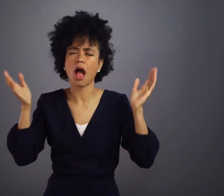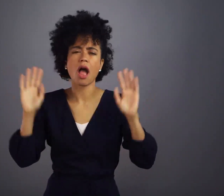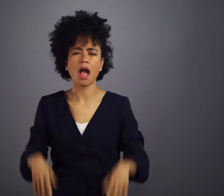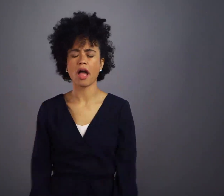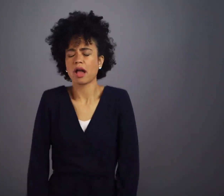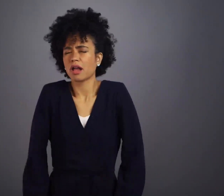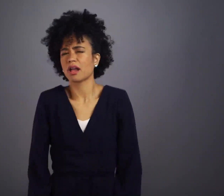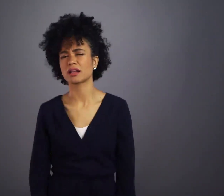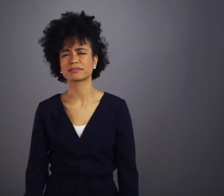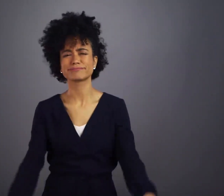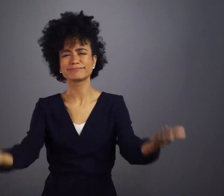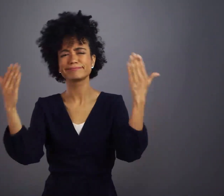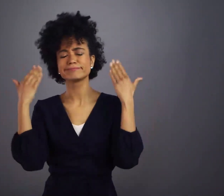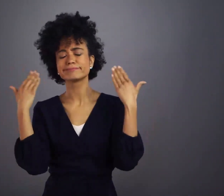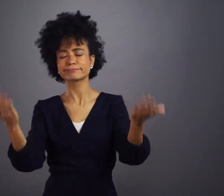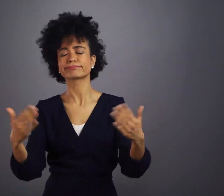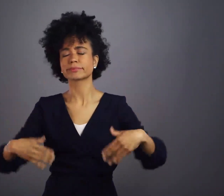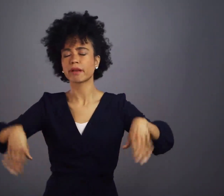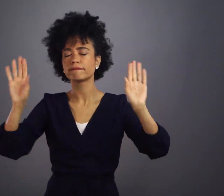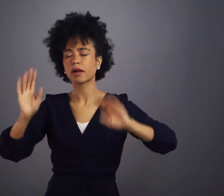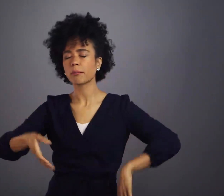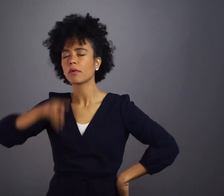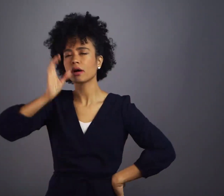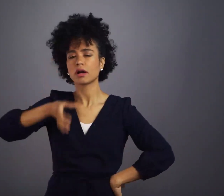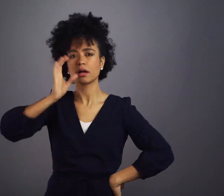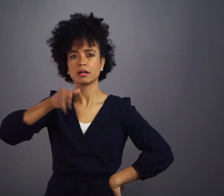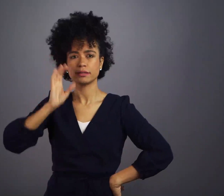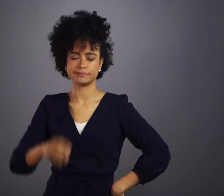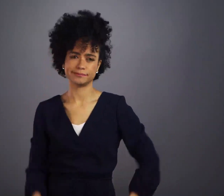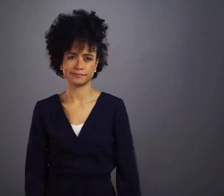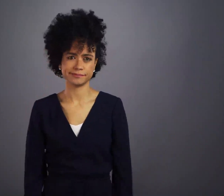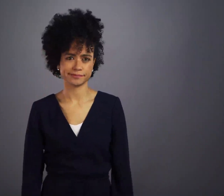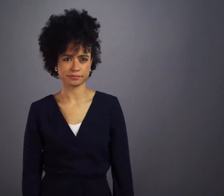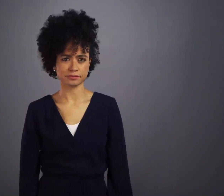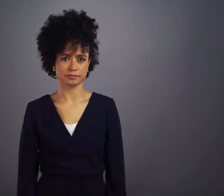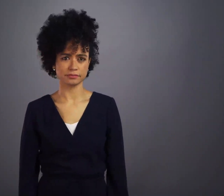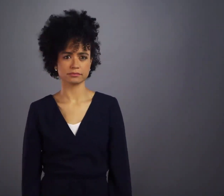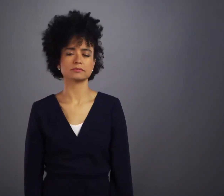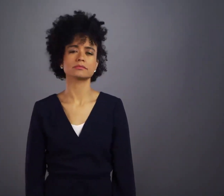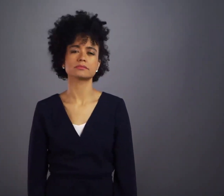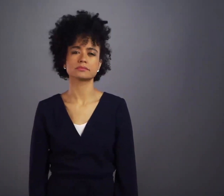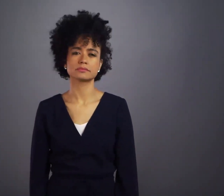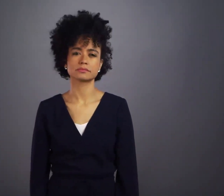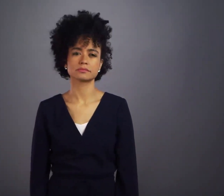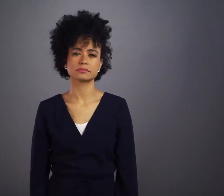"Well, I'll stop with the sixth drink." Or "What's the use anyhow?"